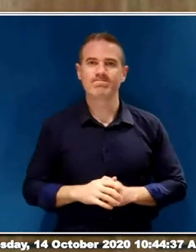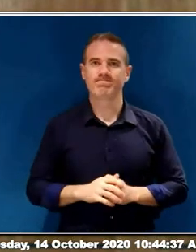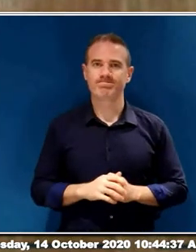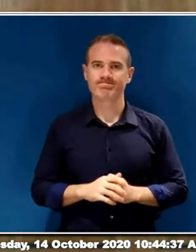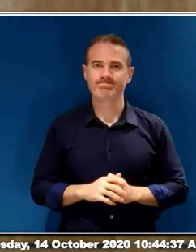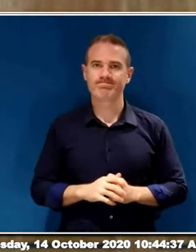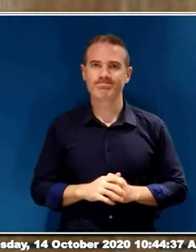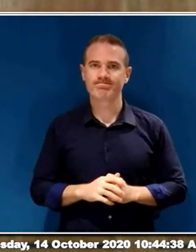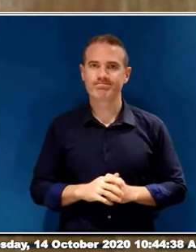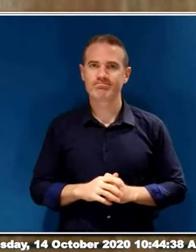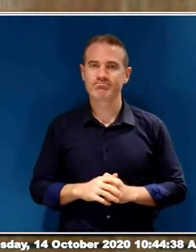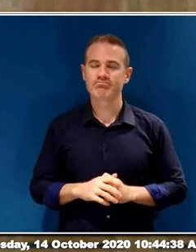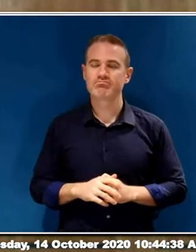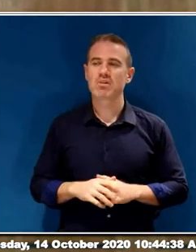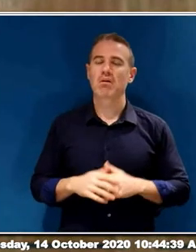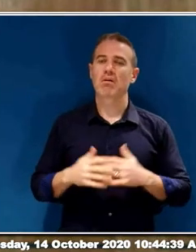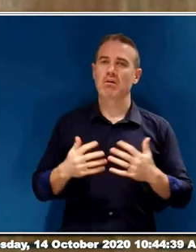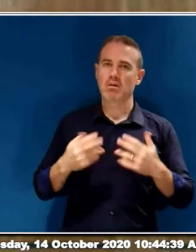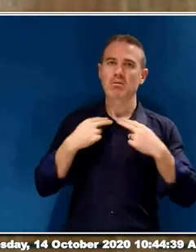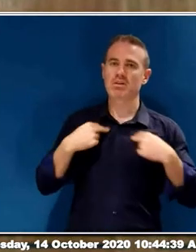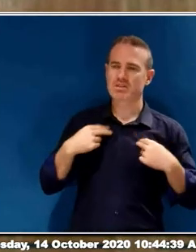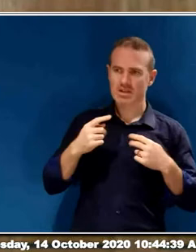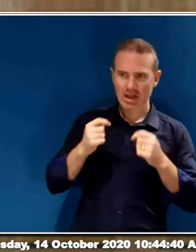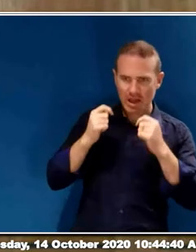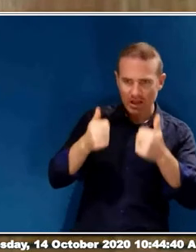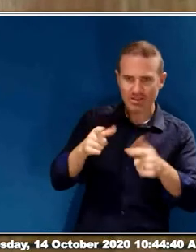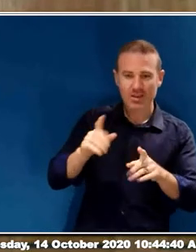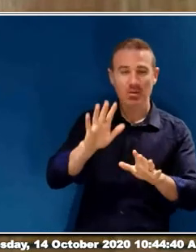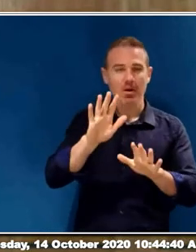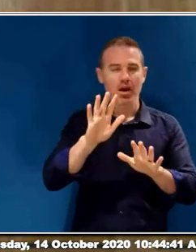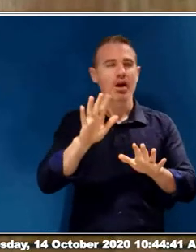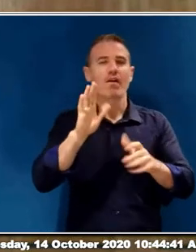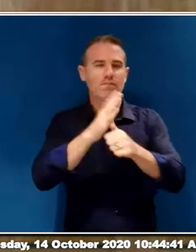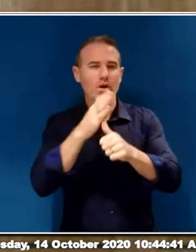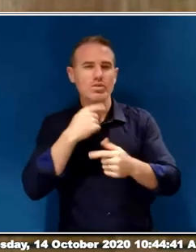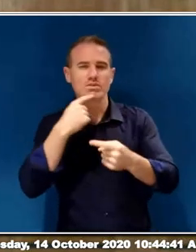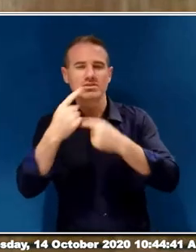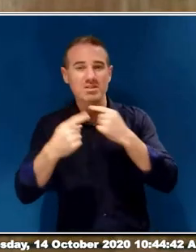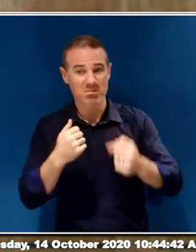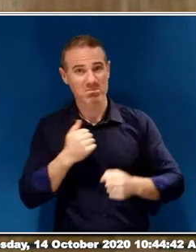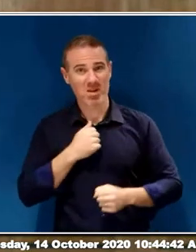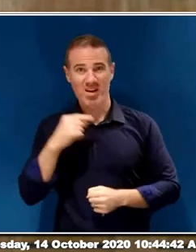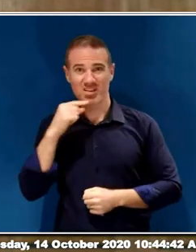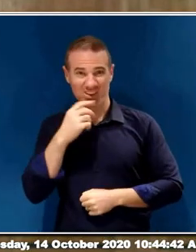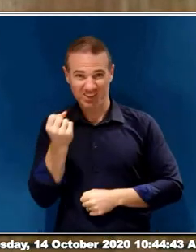Just for the record, Kobe didn't have a shiv in his bag. The only thing that was found in Kobe's bag was a pencil.